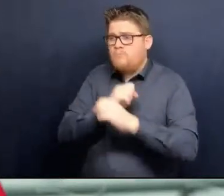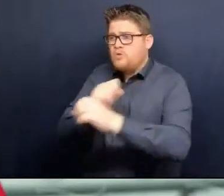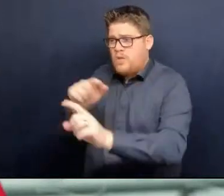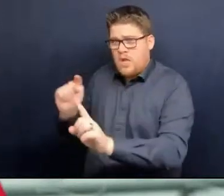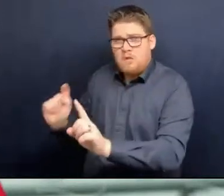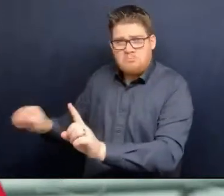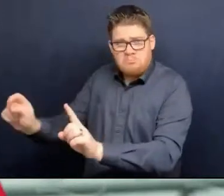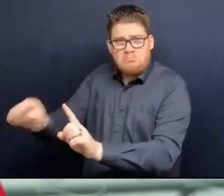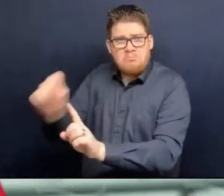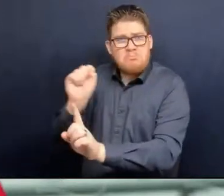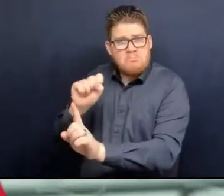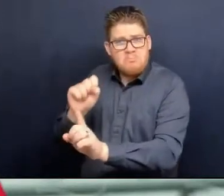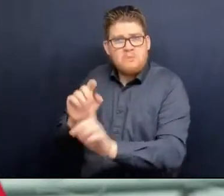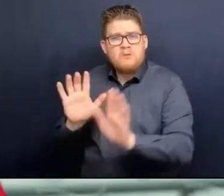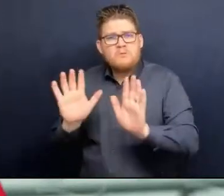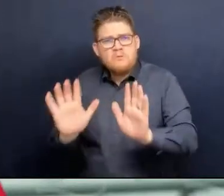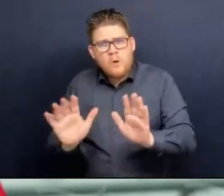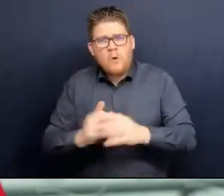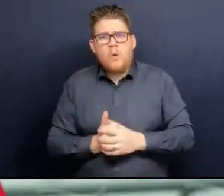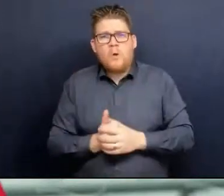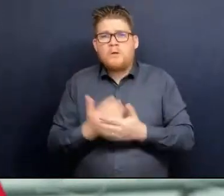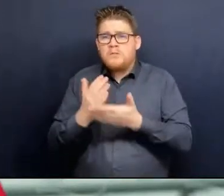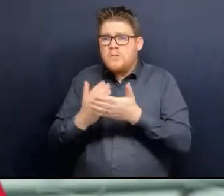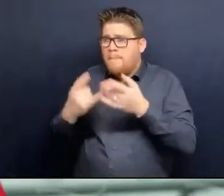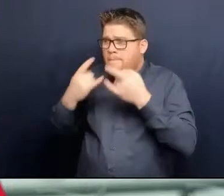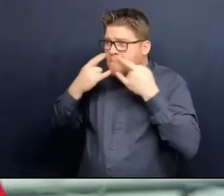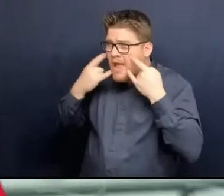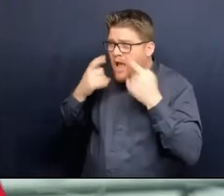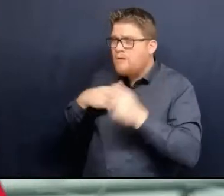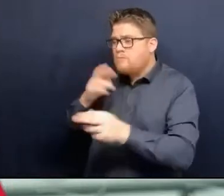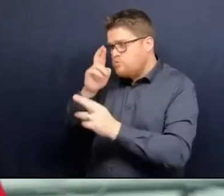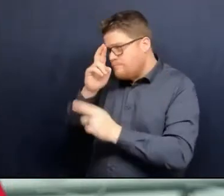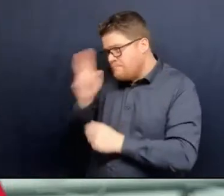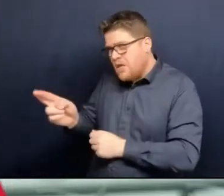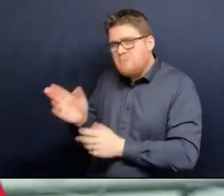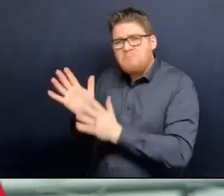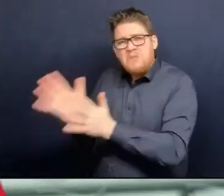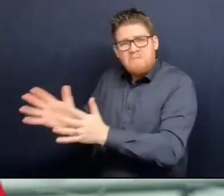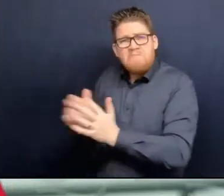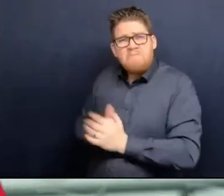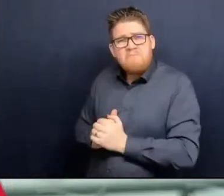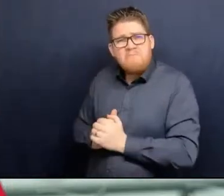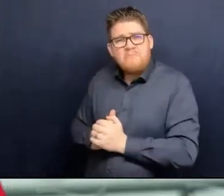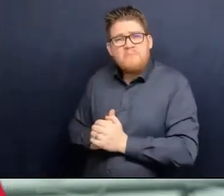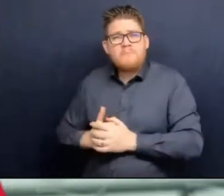And we all need to respect that and support that, particularly